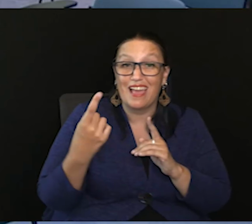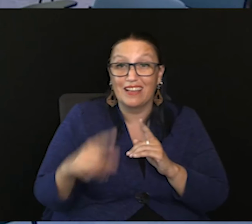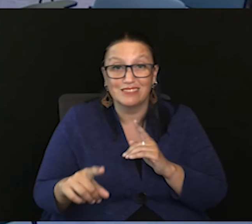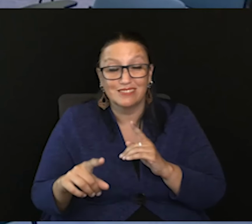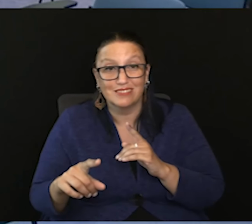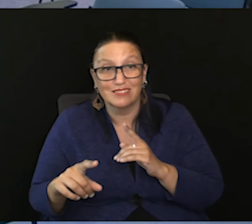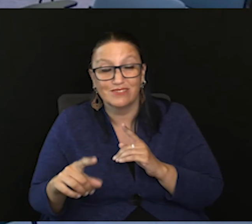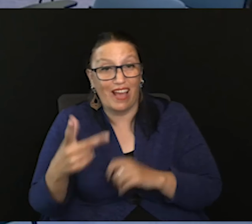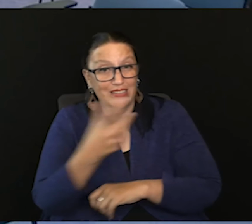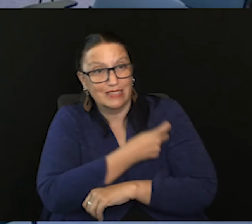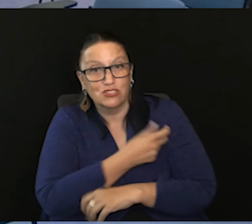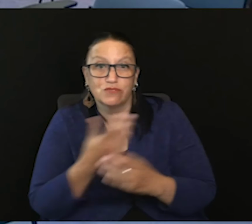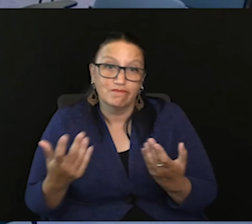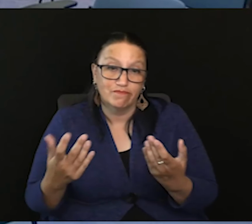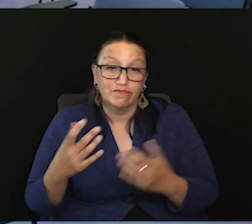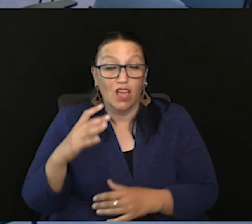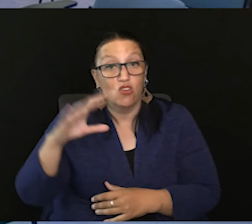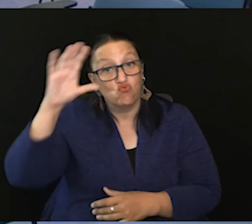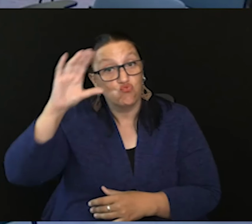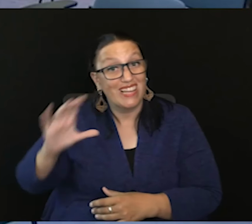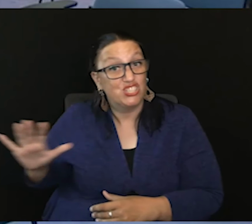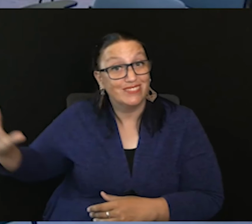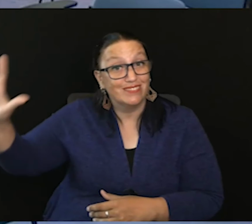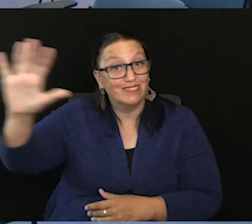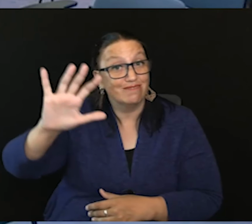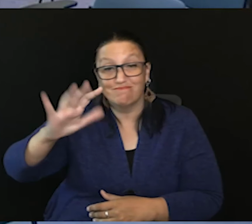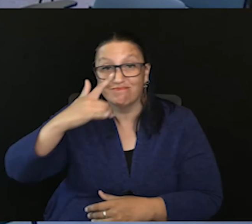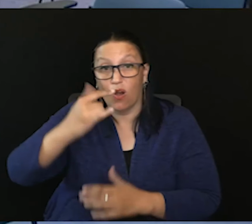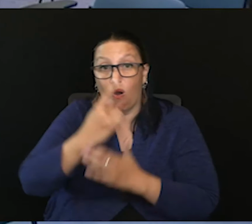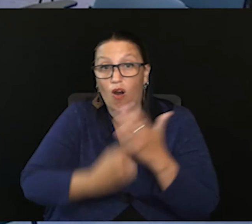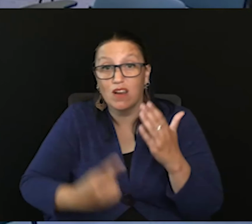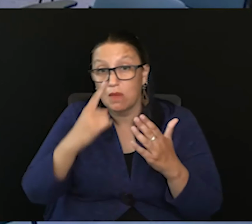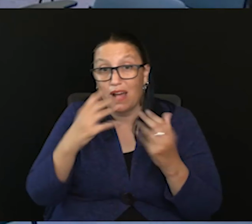the rates of double-dose vaccination were around 50% in numerous places.